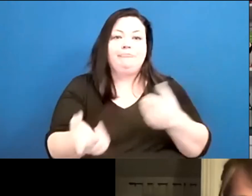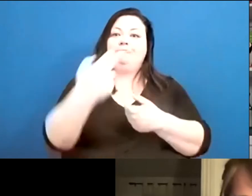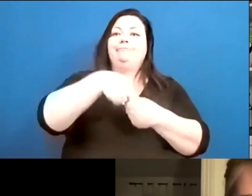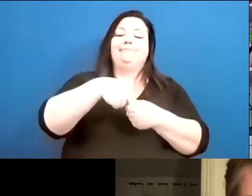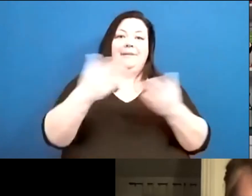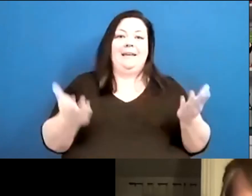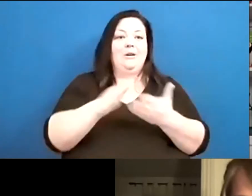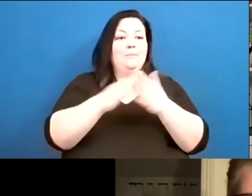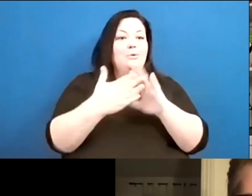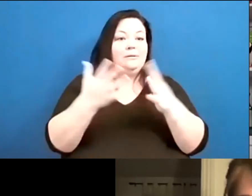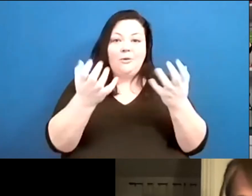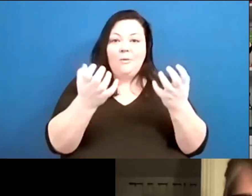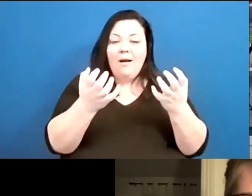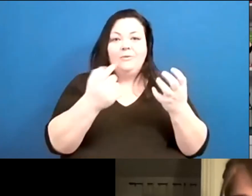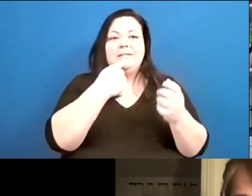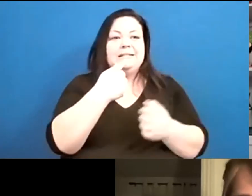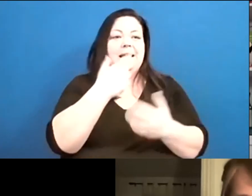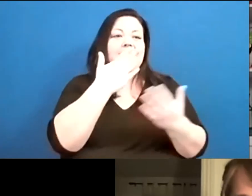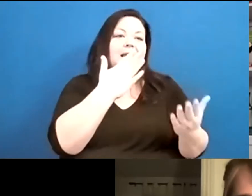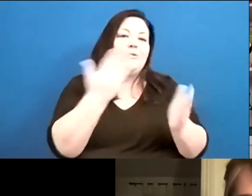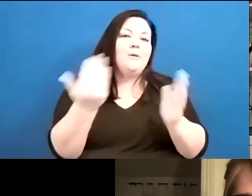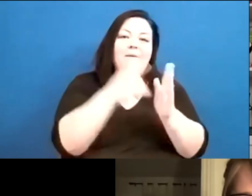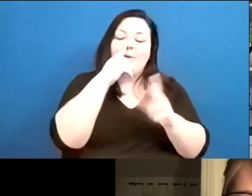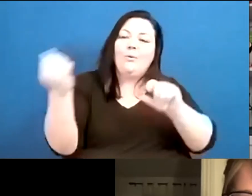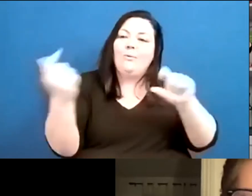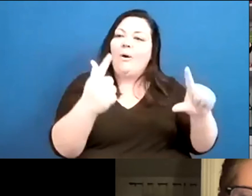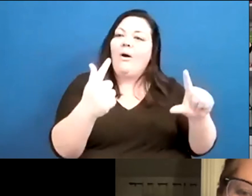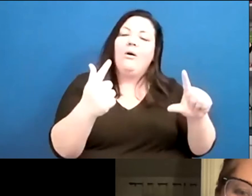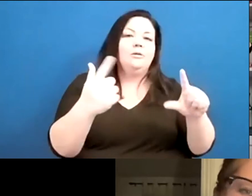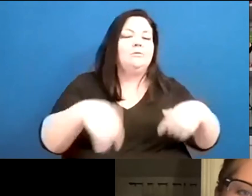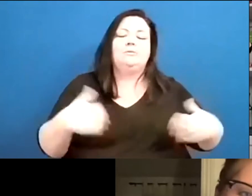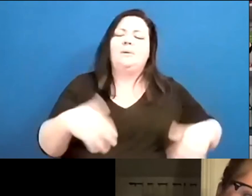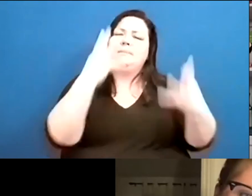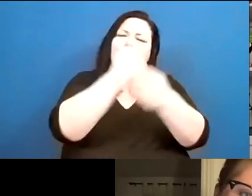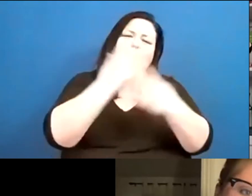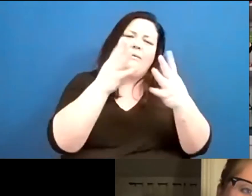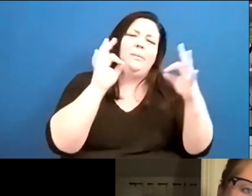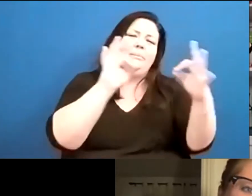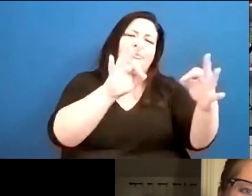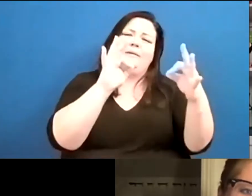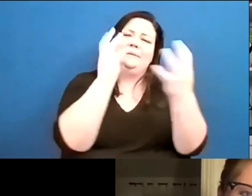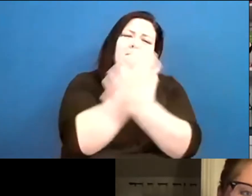want just want to say thanks once again to everybody for being so beautiful and perfect and amazing and to Suzi,